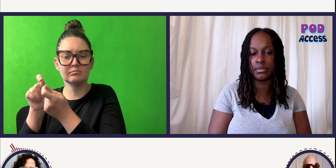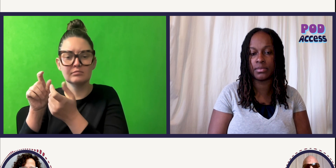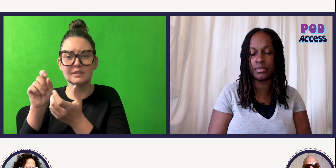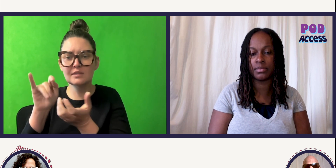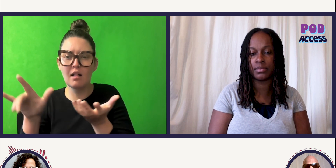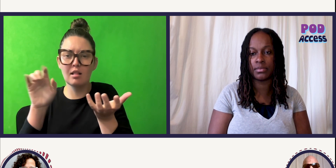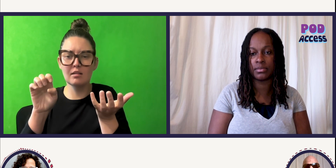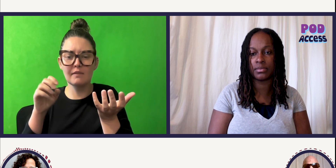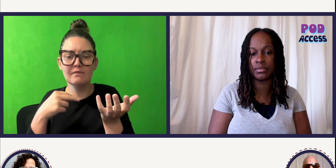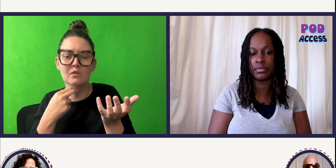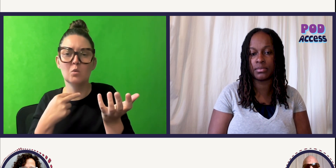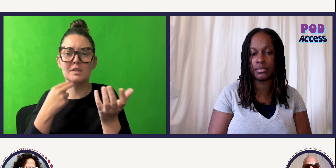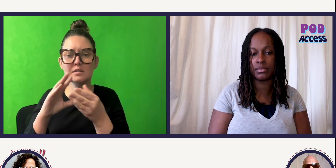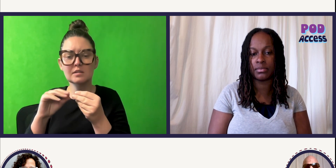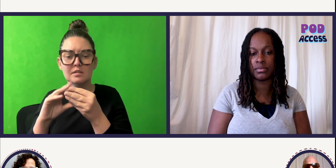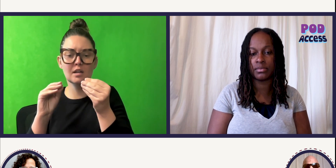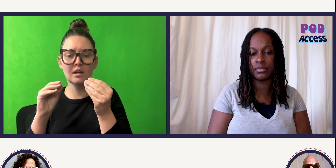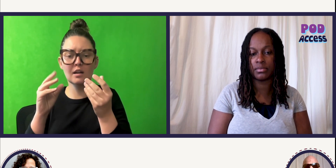who exactly is a right fit for your podcast.